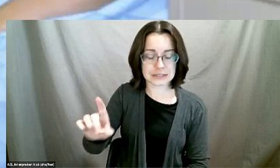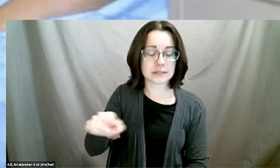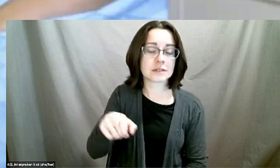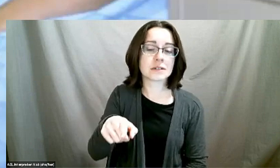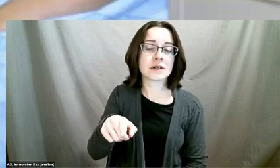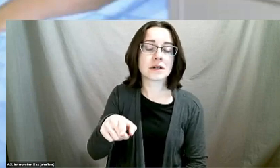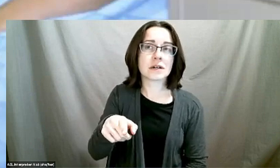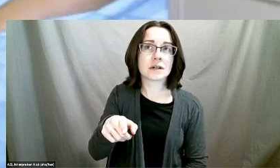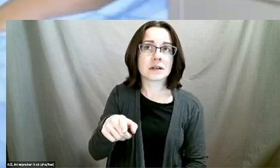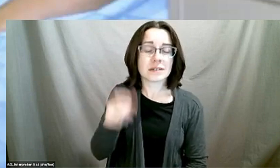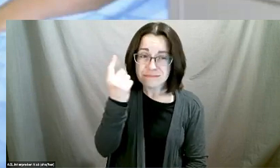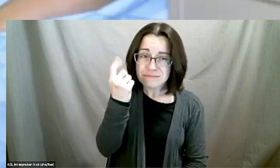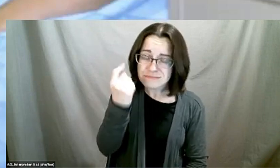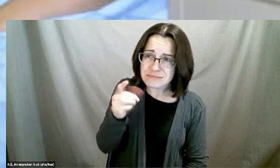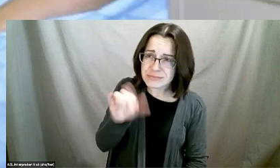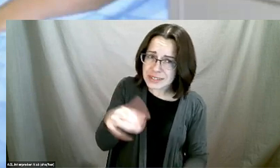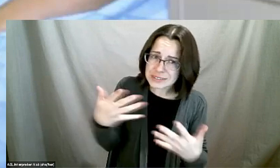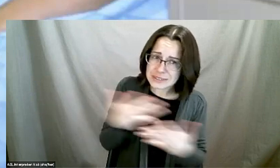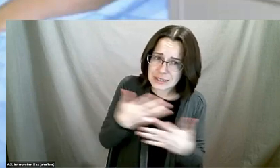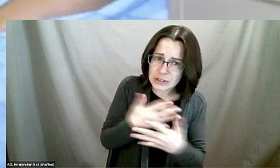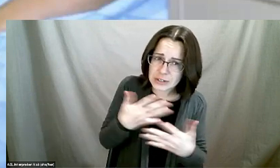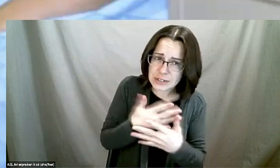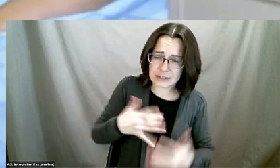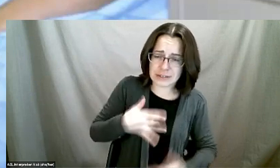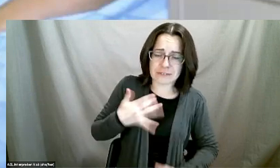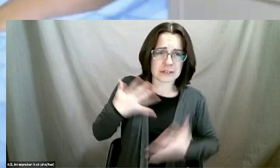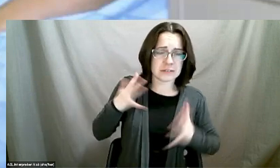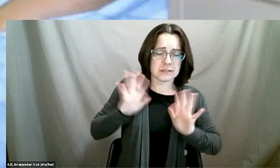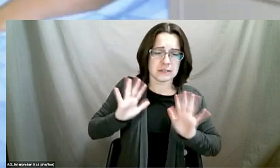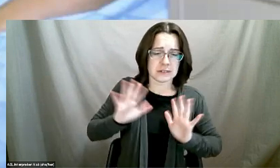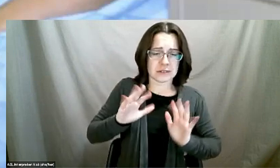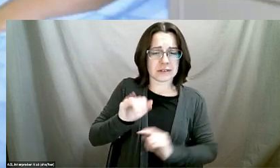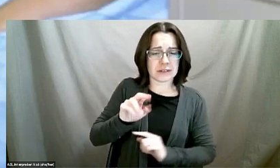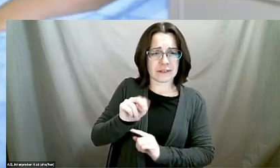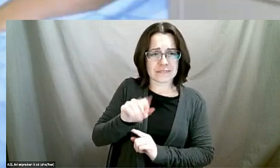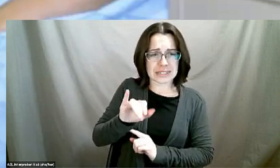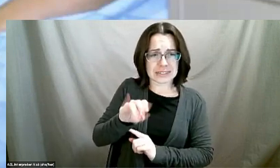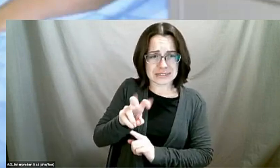Invasive thing for patients to have to have their first pelvic exam.